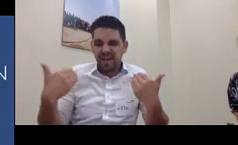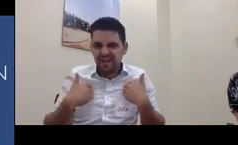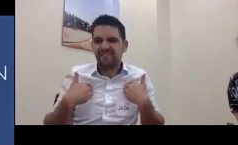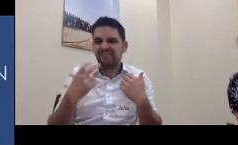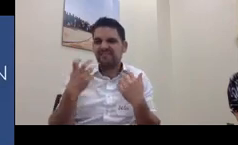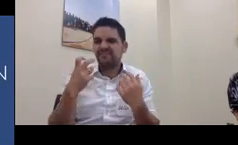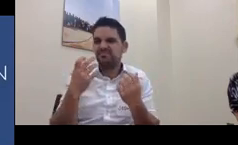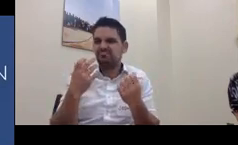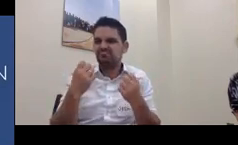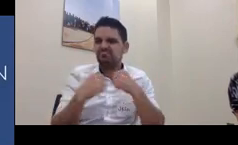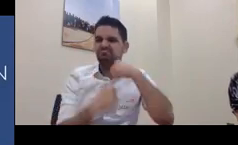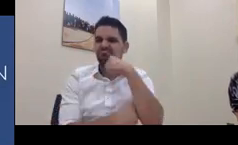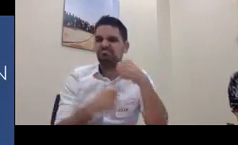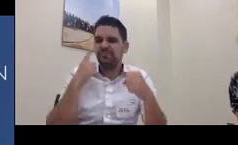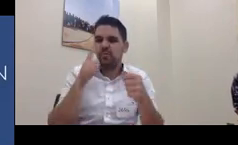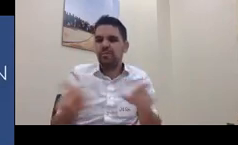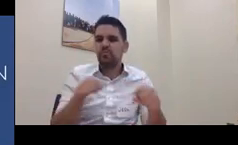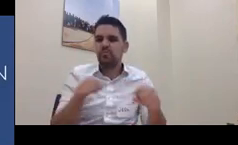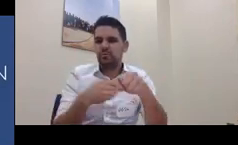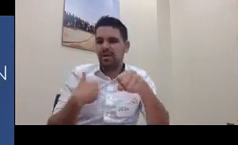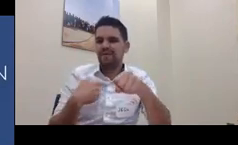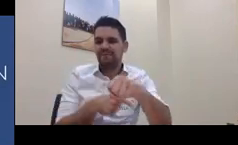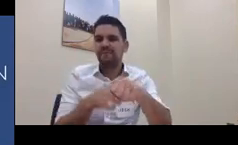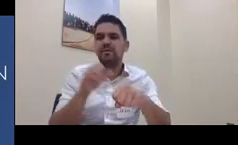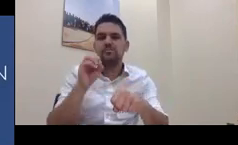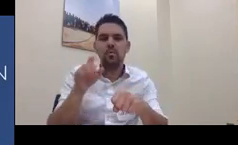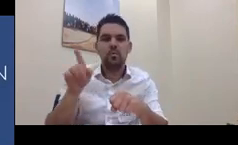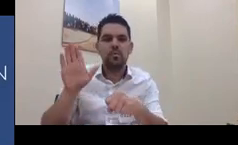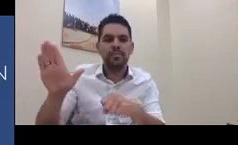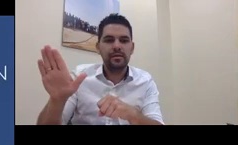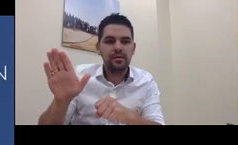Later in life, they do have the foundation for language, they have that already.